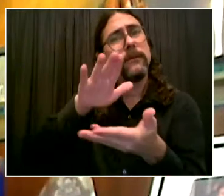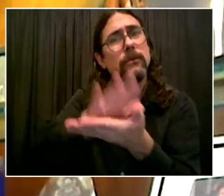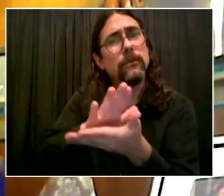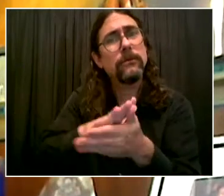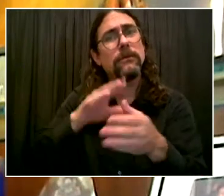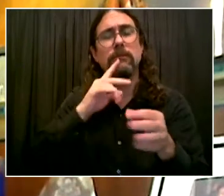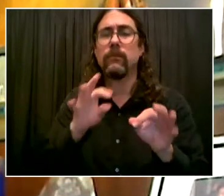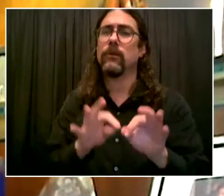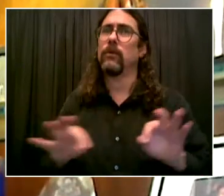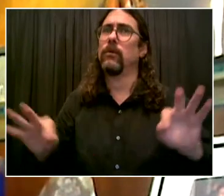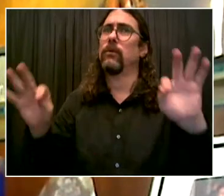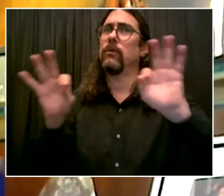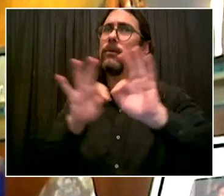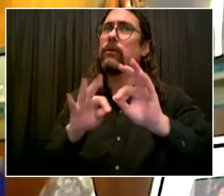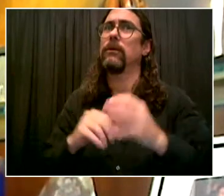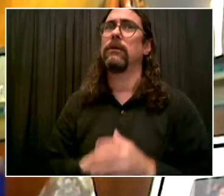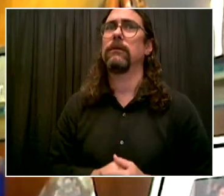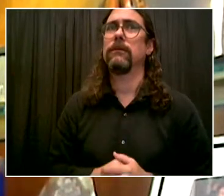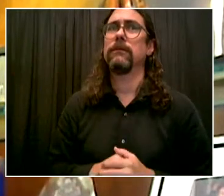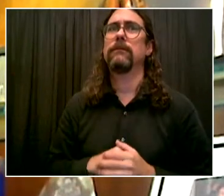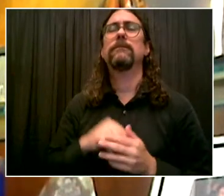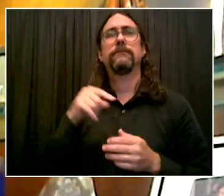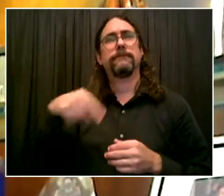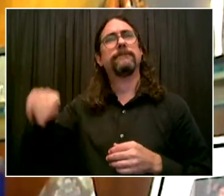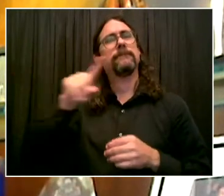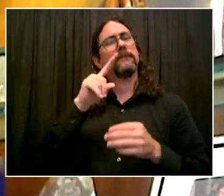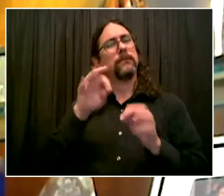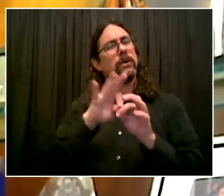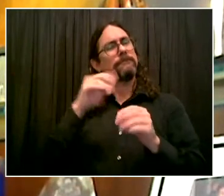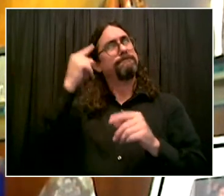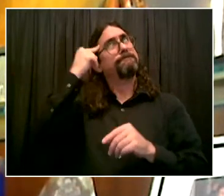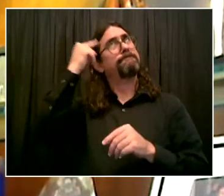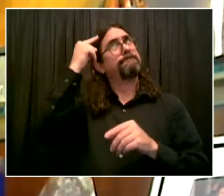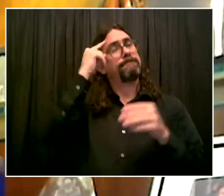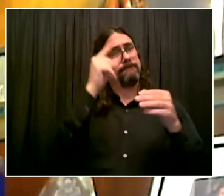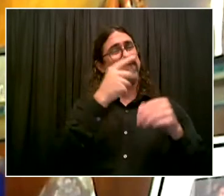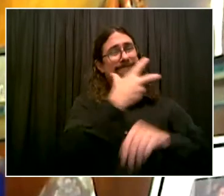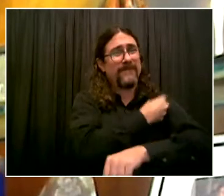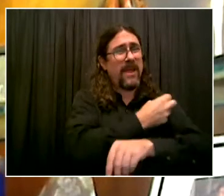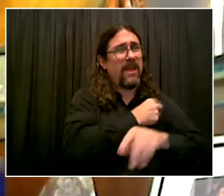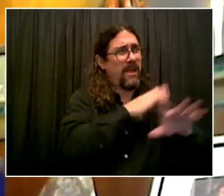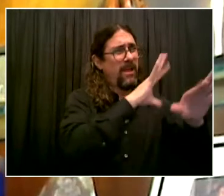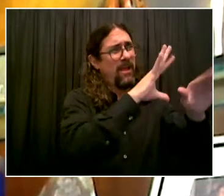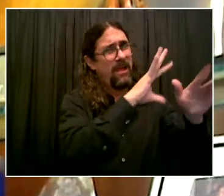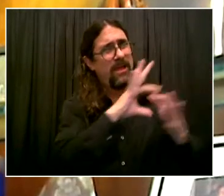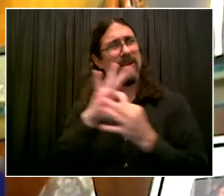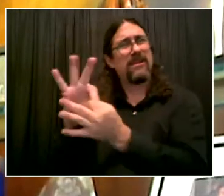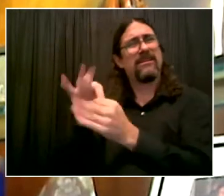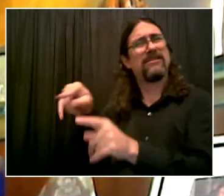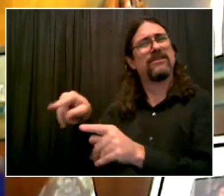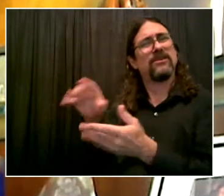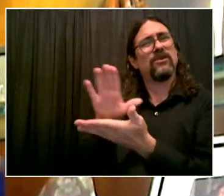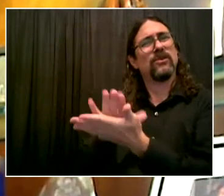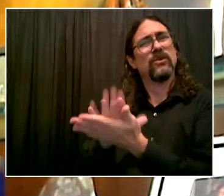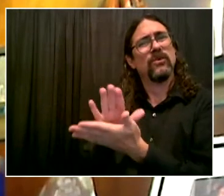SAFELY. AS YOU HAVE SAID MR. MAYOR, THERE ARE WTO THUMBS UP FOR THAT.